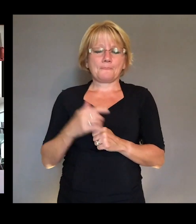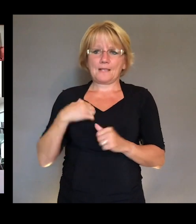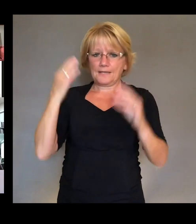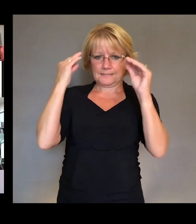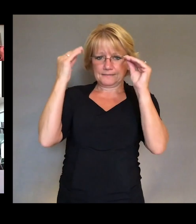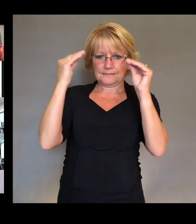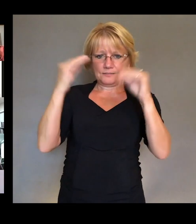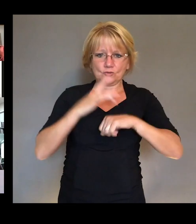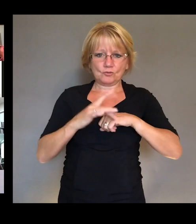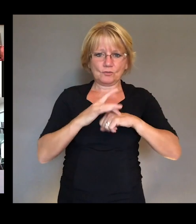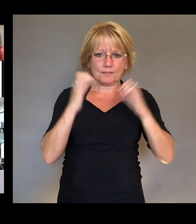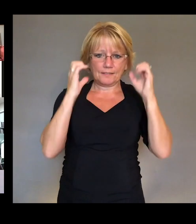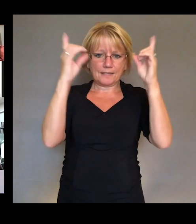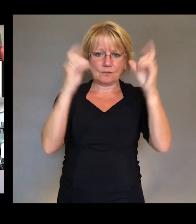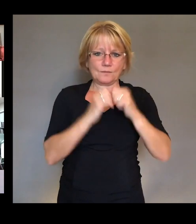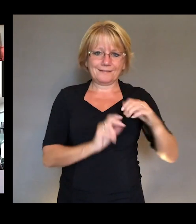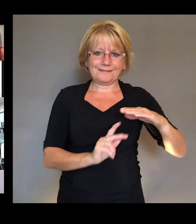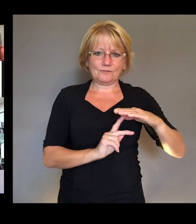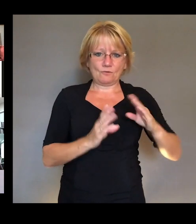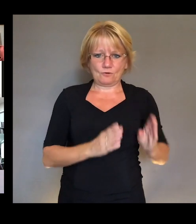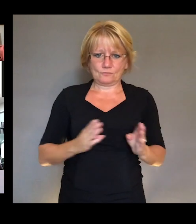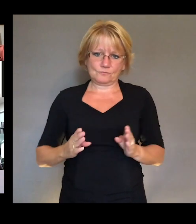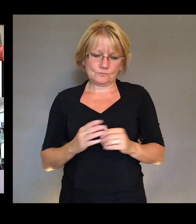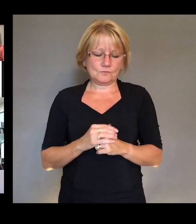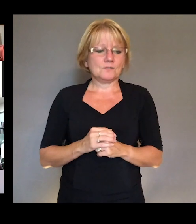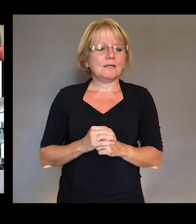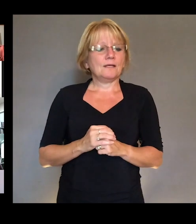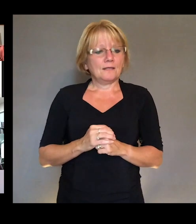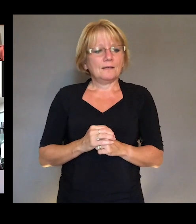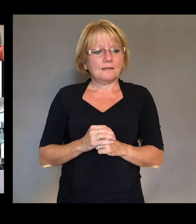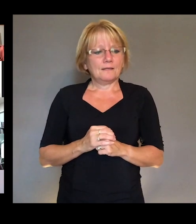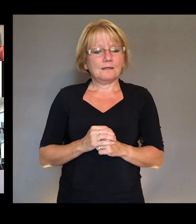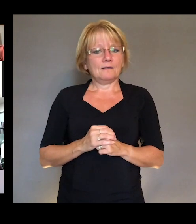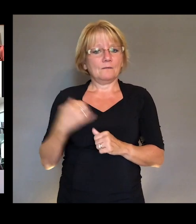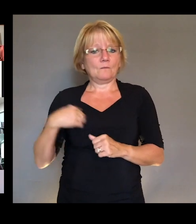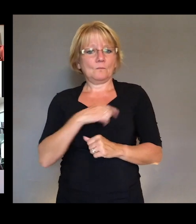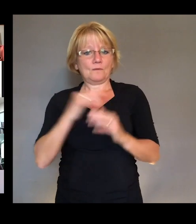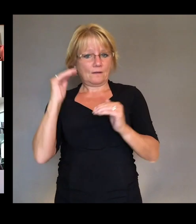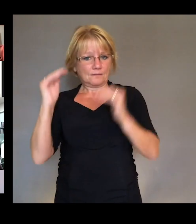You know, so I teach in early education with kindergartners. I think that we as adults,